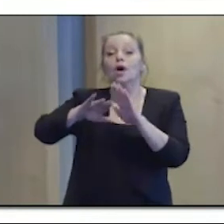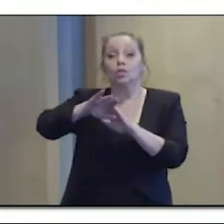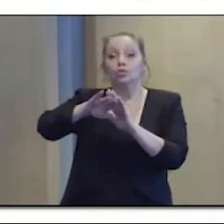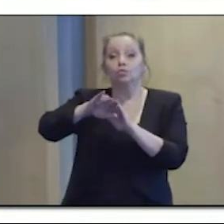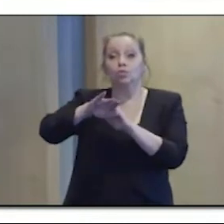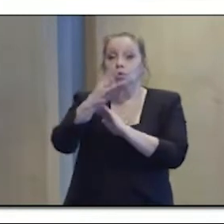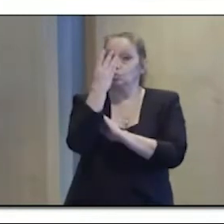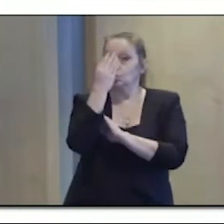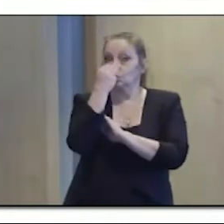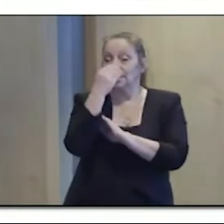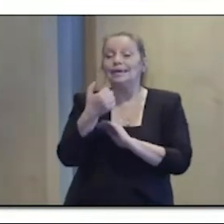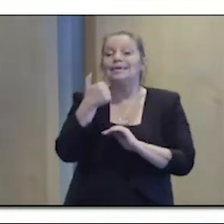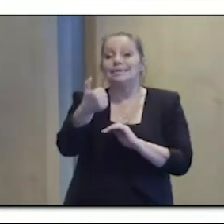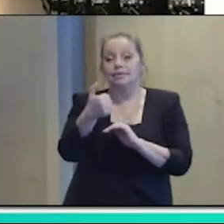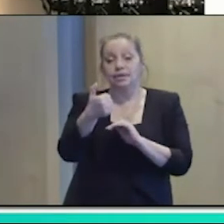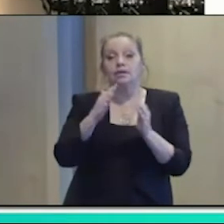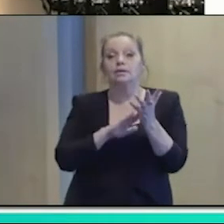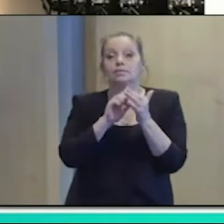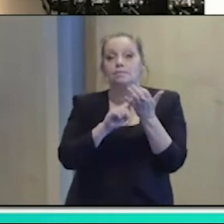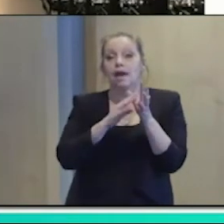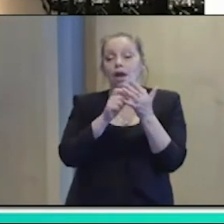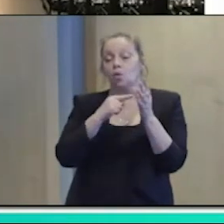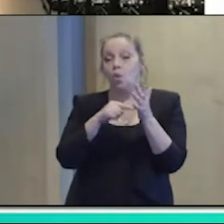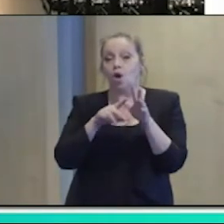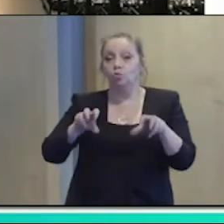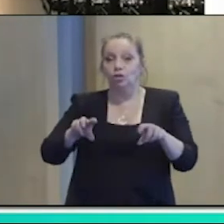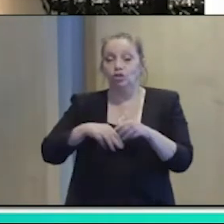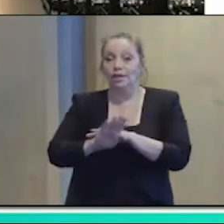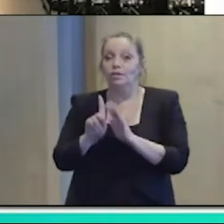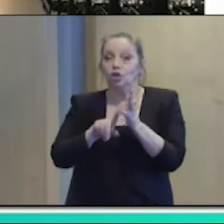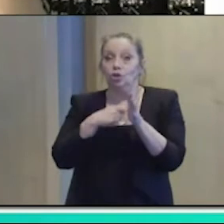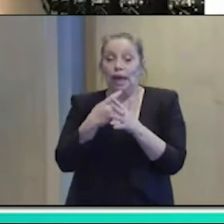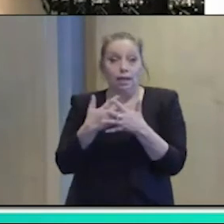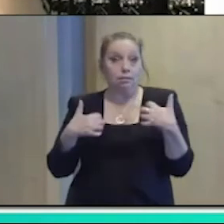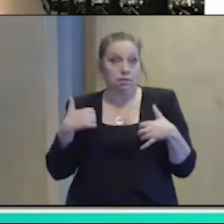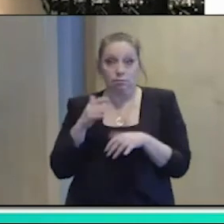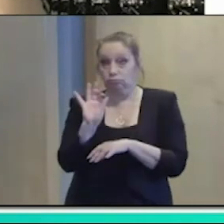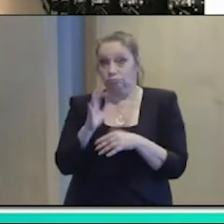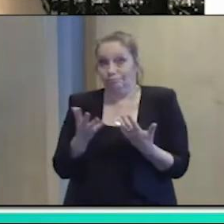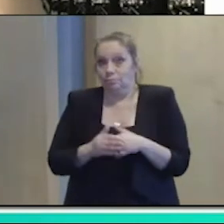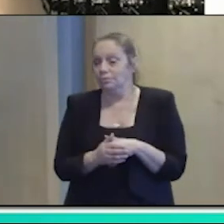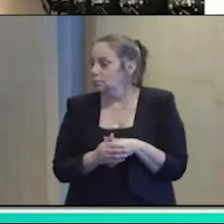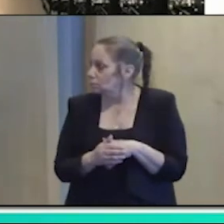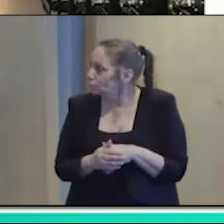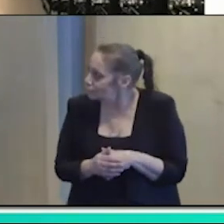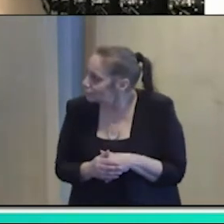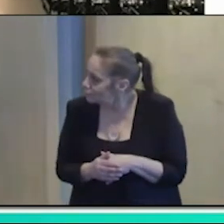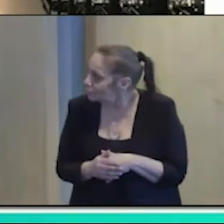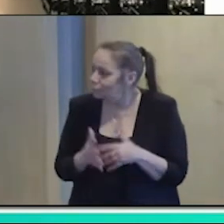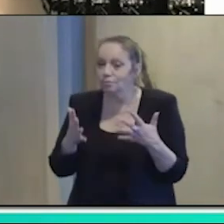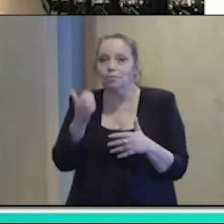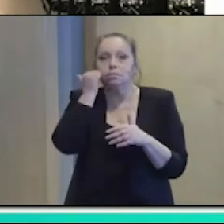is a six megawatt battery in the UK. It's not terribly exciting it's just lots of black boxes